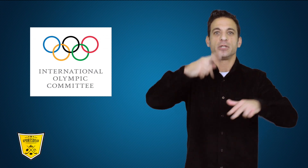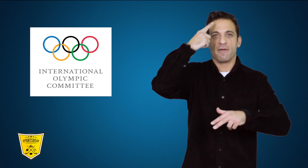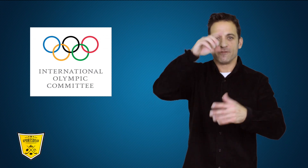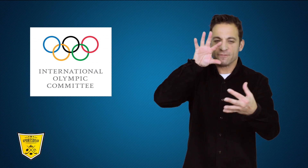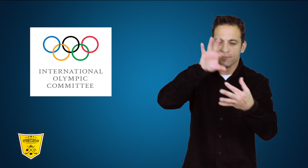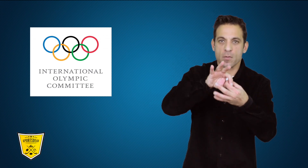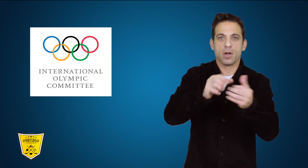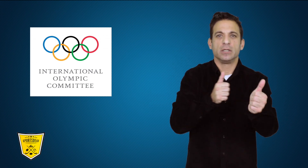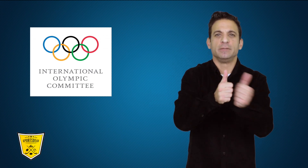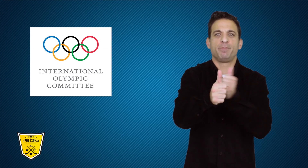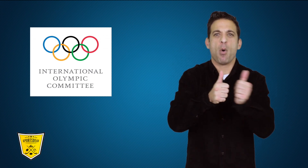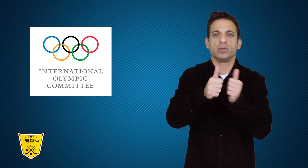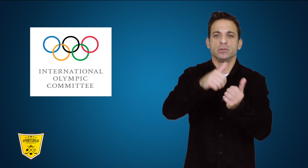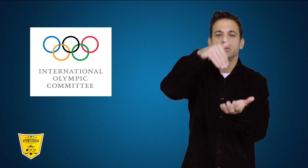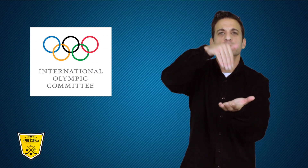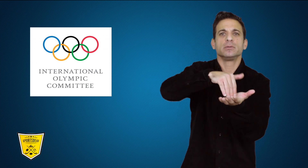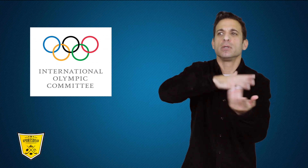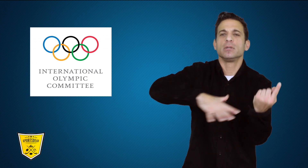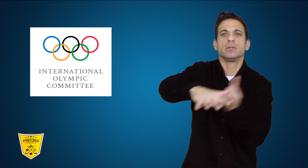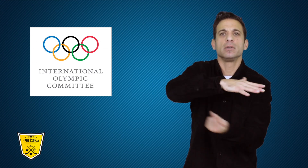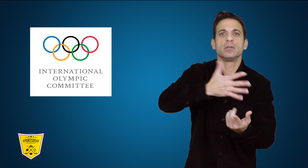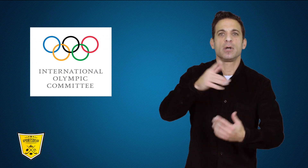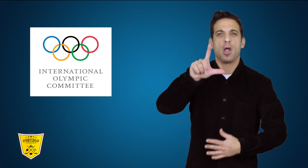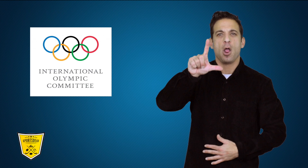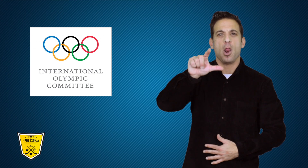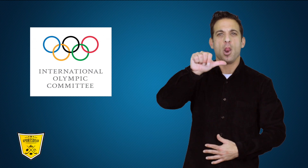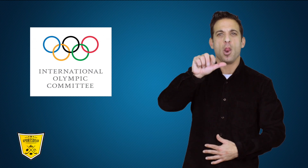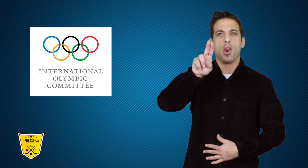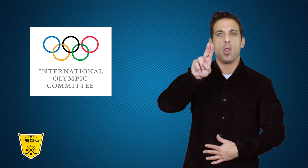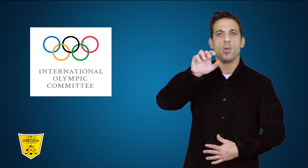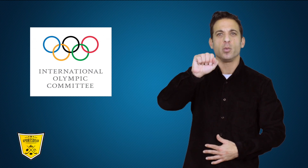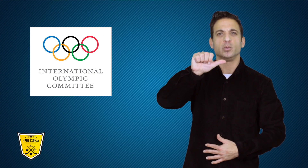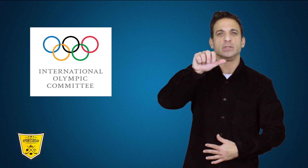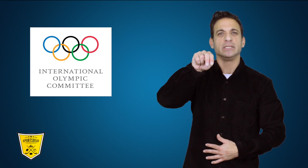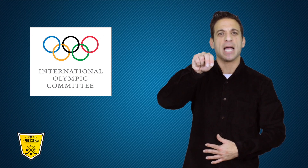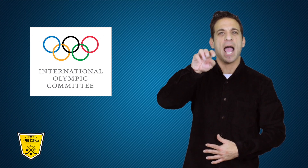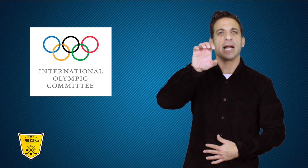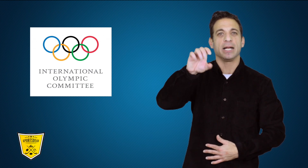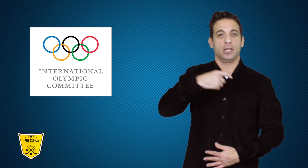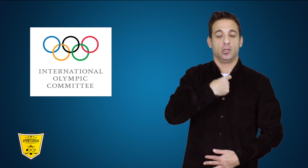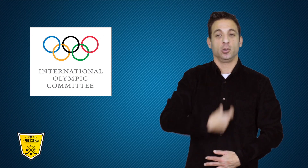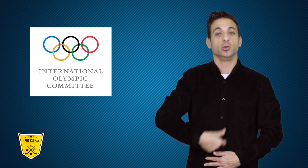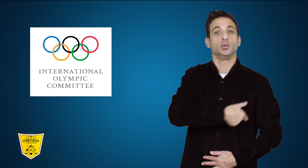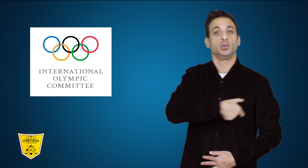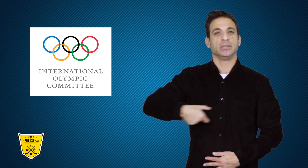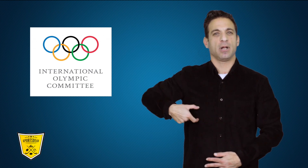sports organisation based in Lausanne, Switzerland.